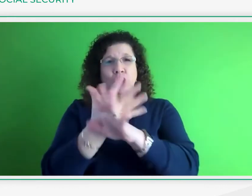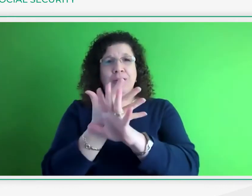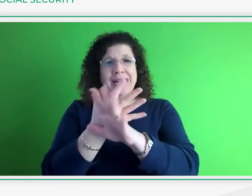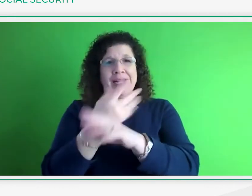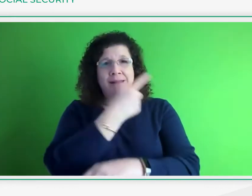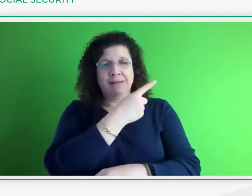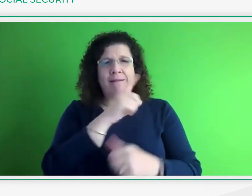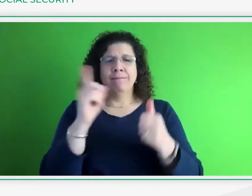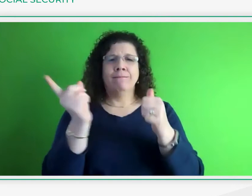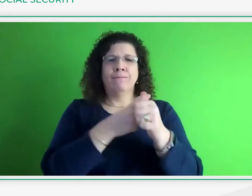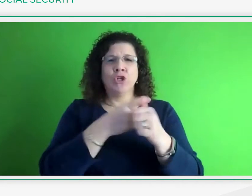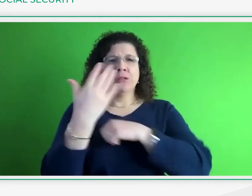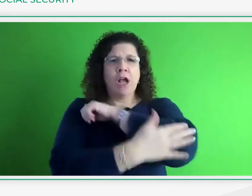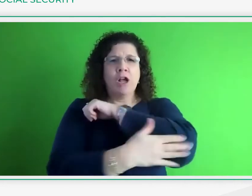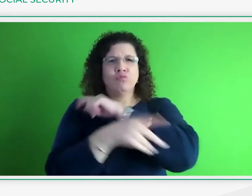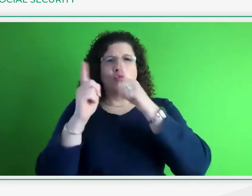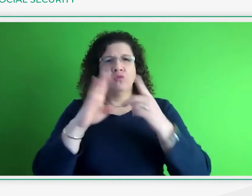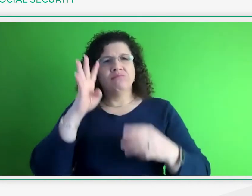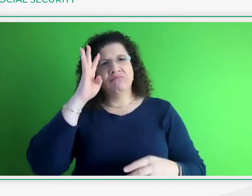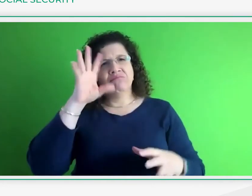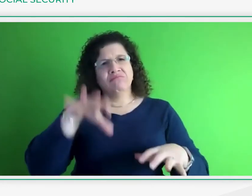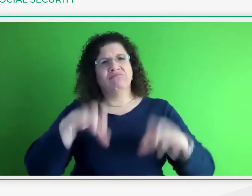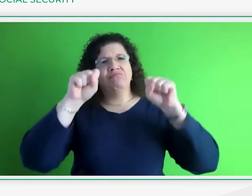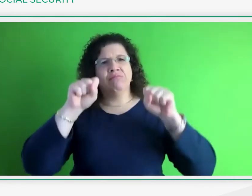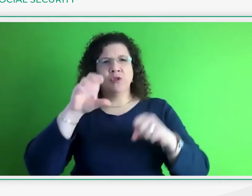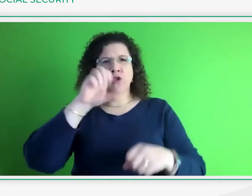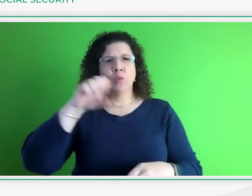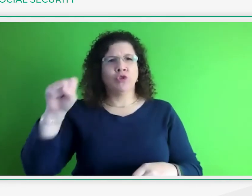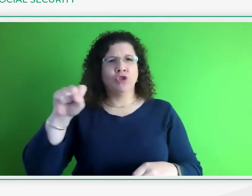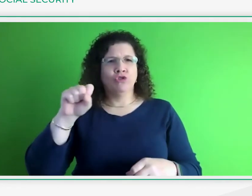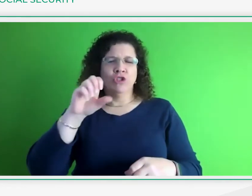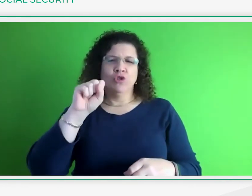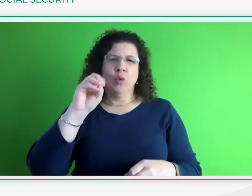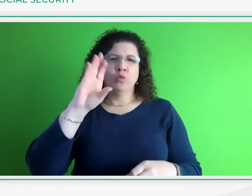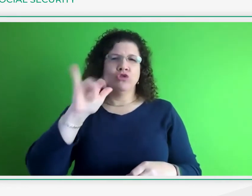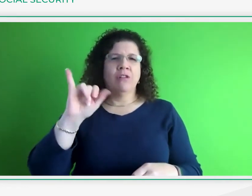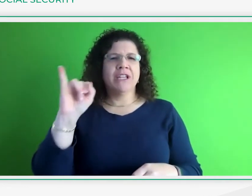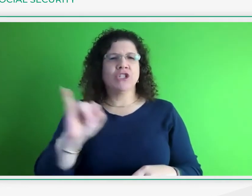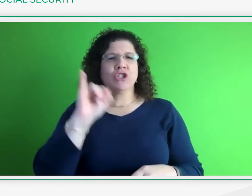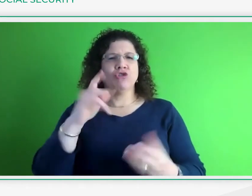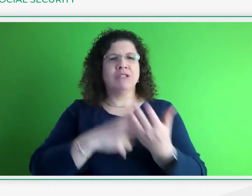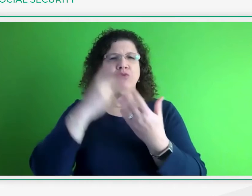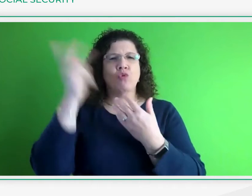It started, actually, in Germany, the first country to invent or start providing a social security insurance program.